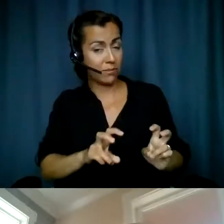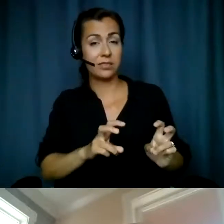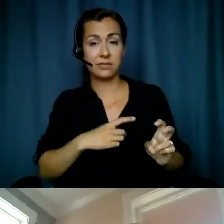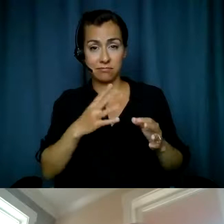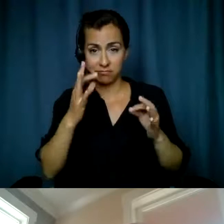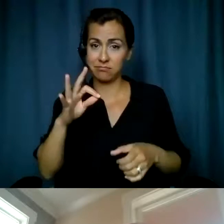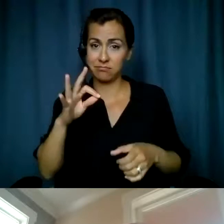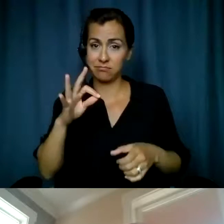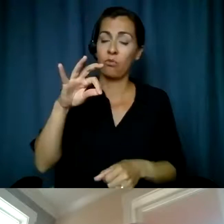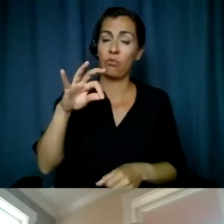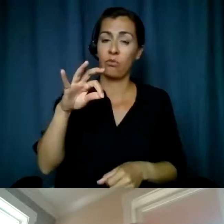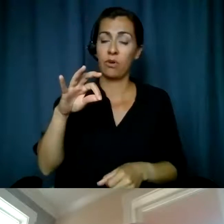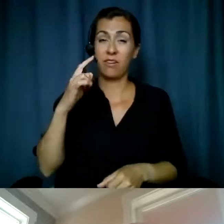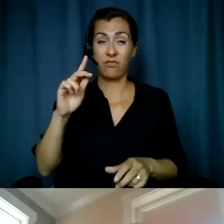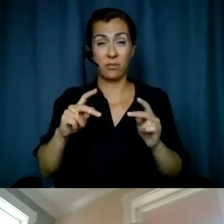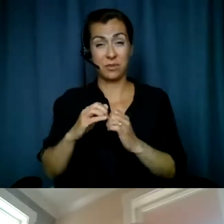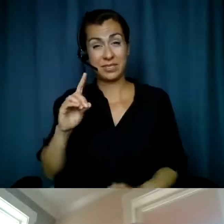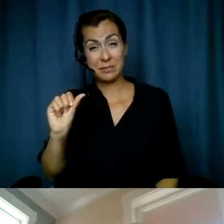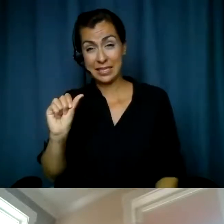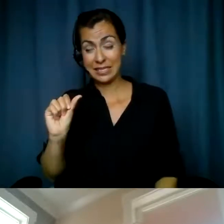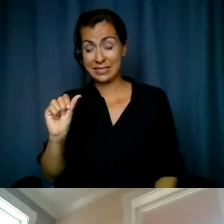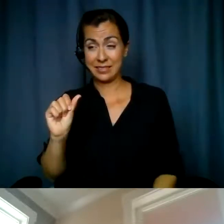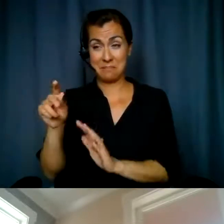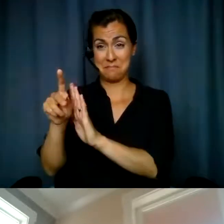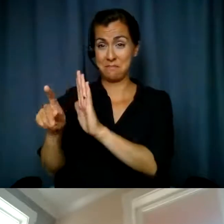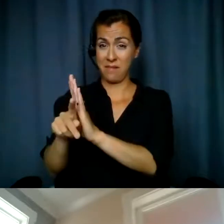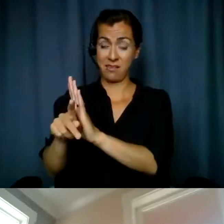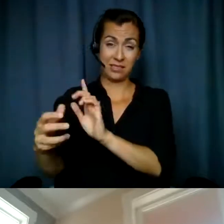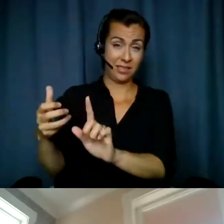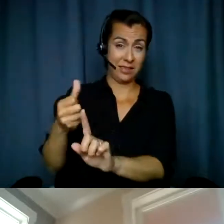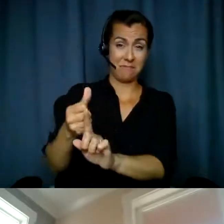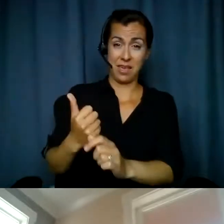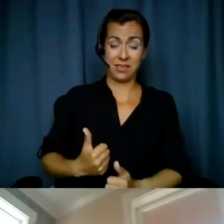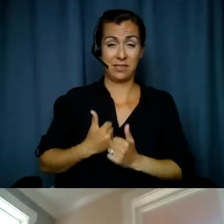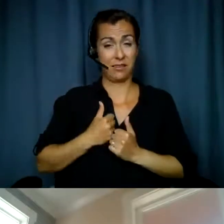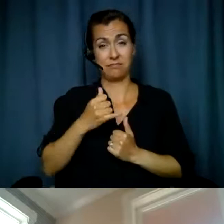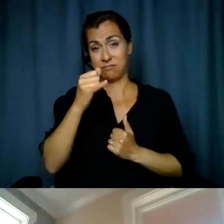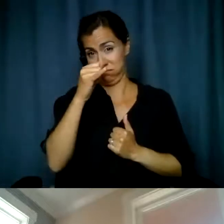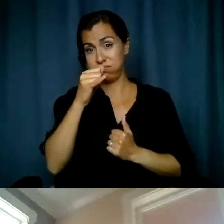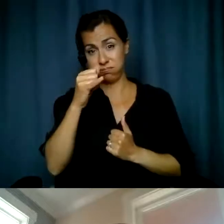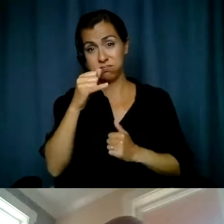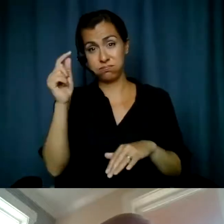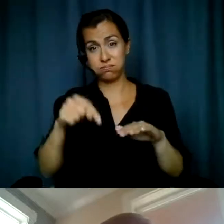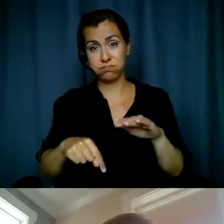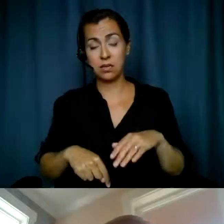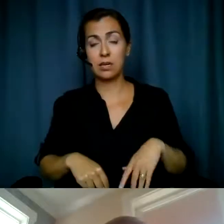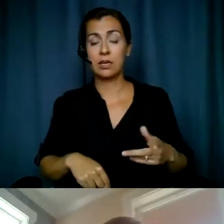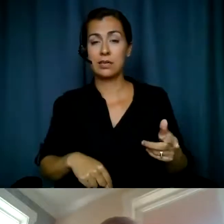UCEDD, where we're identifying states that have poor, average, and good voter turnout, and